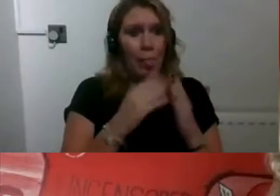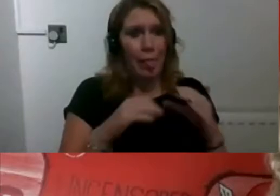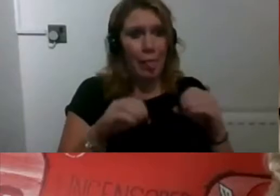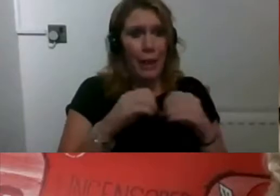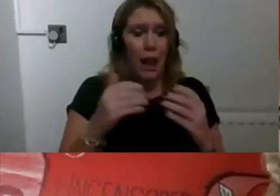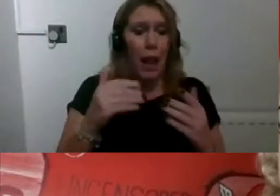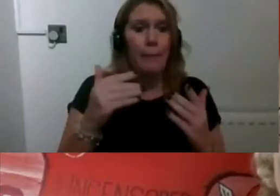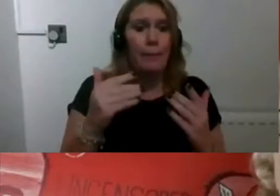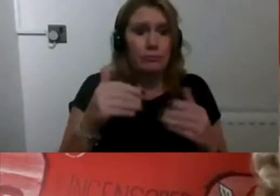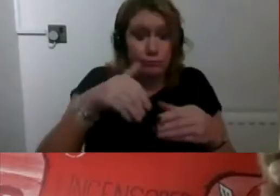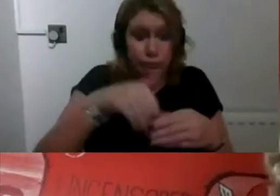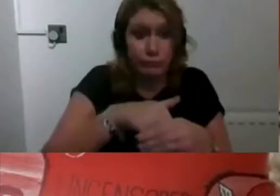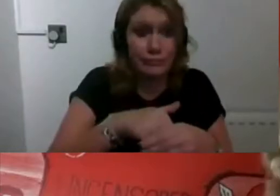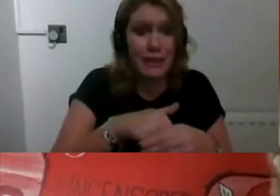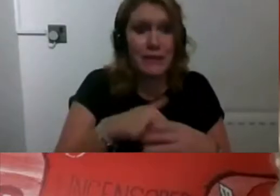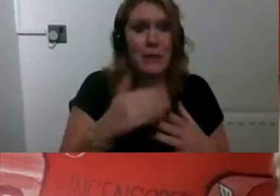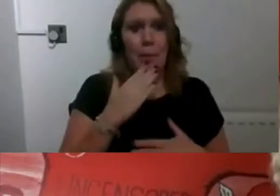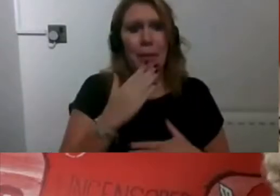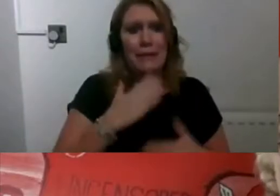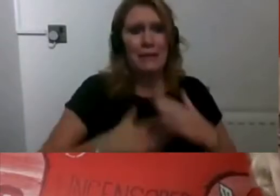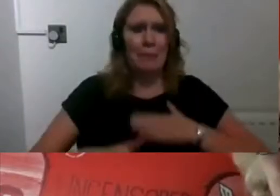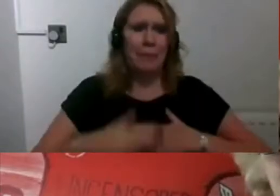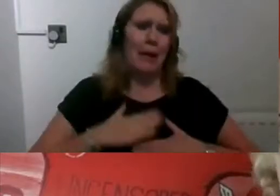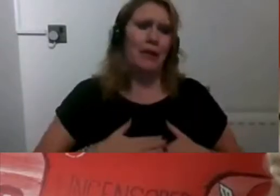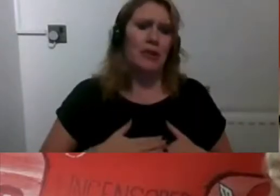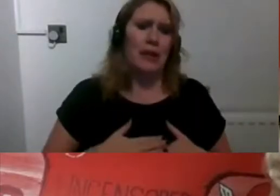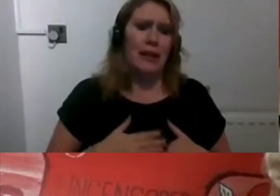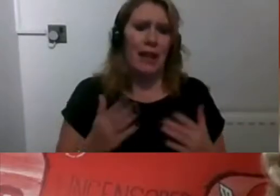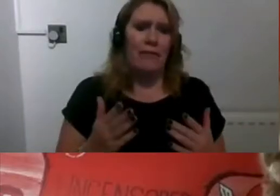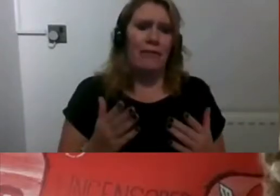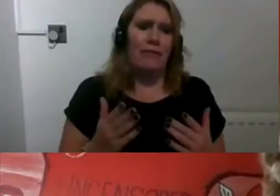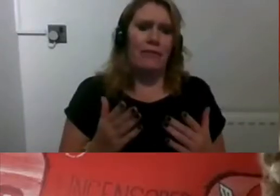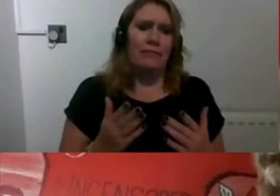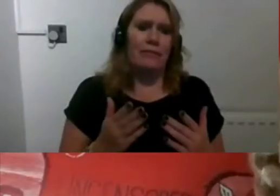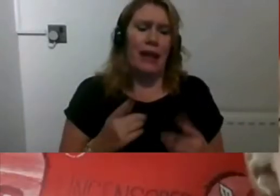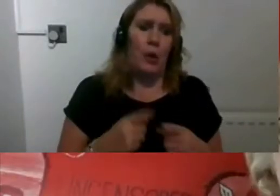poetry club, so there's sort of bom, bom, bom, so bear with we, if they are a bit